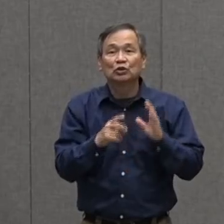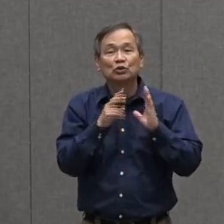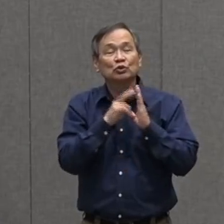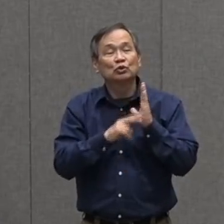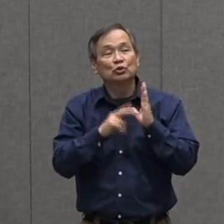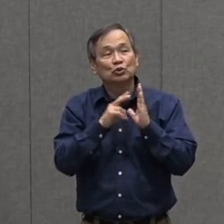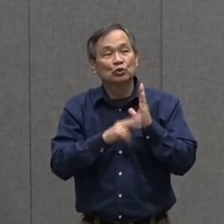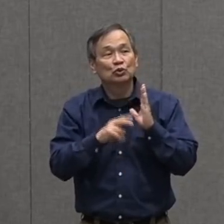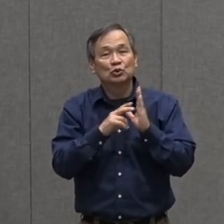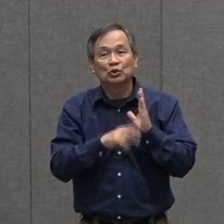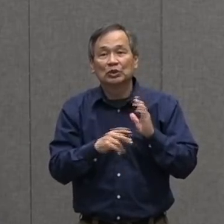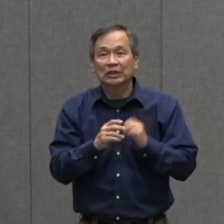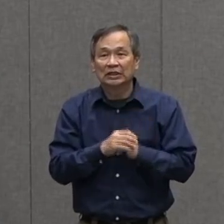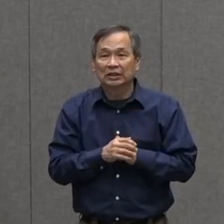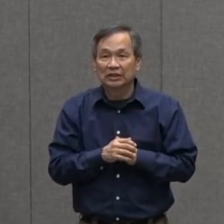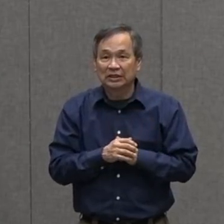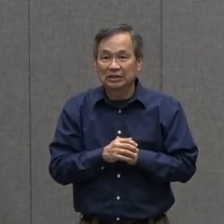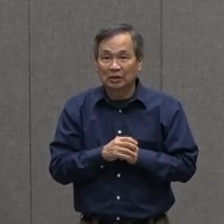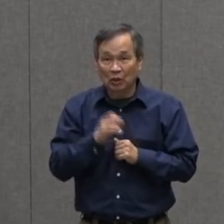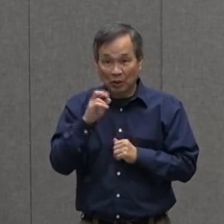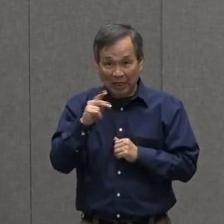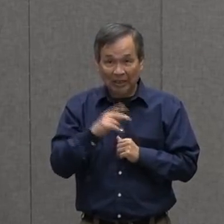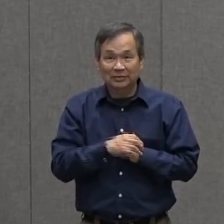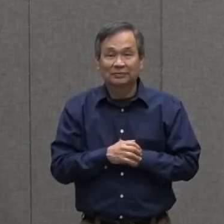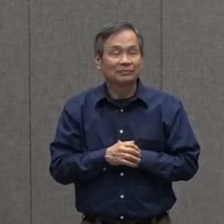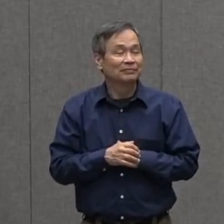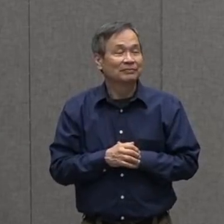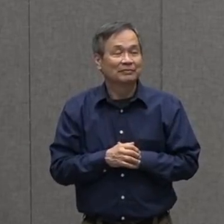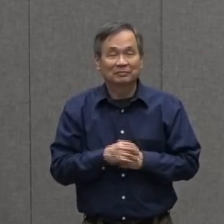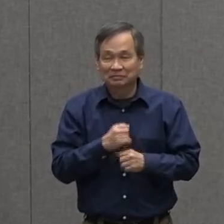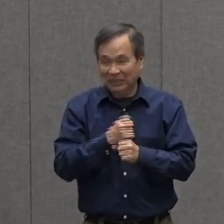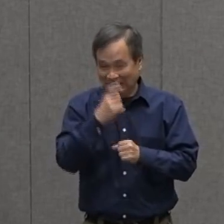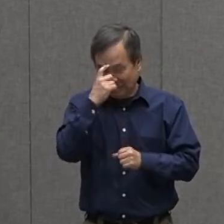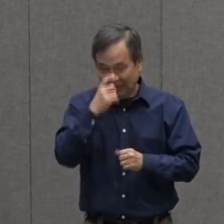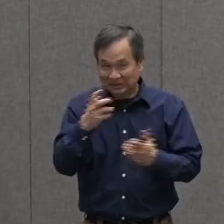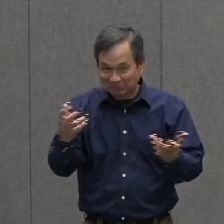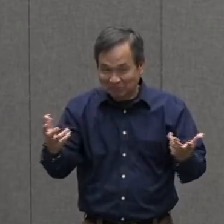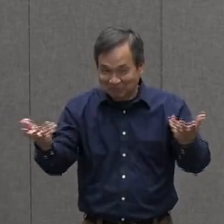to be sure it makes sense to you. All right guys, I'm gonna see you next time